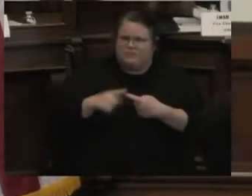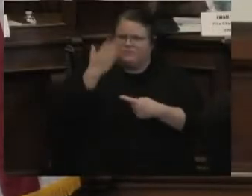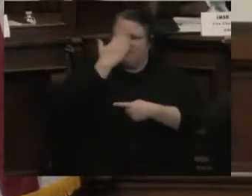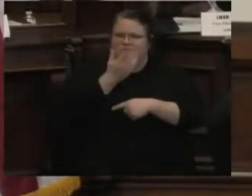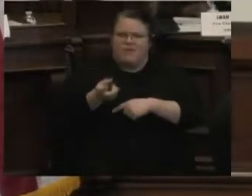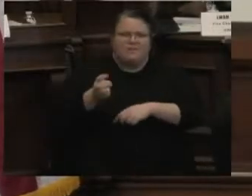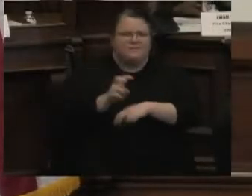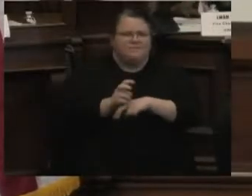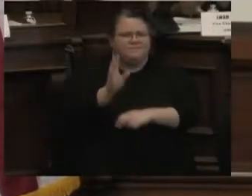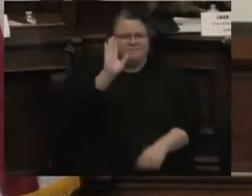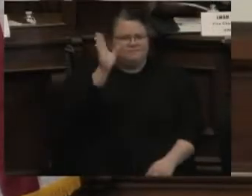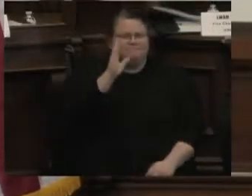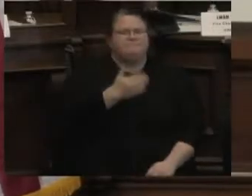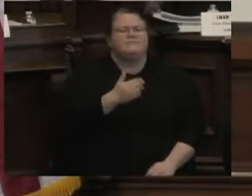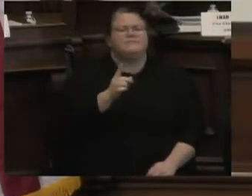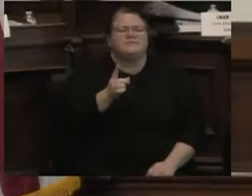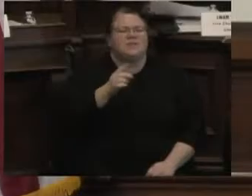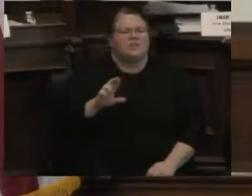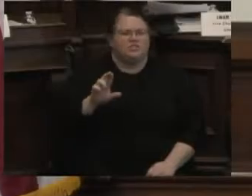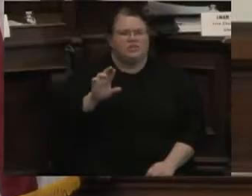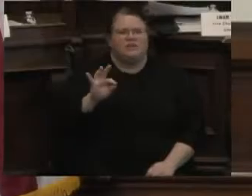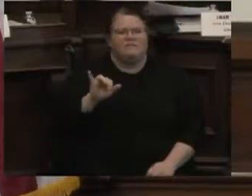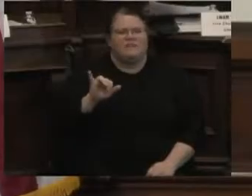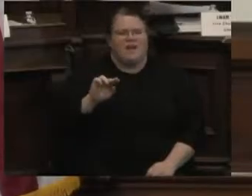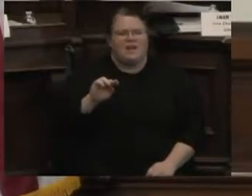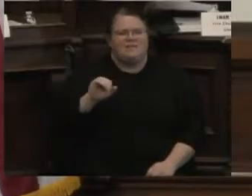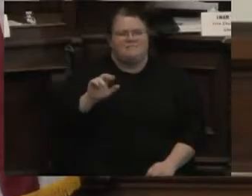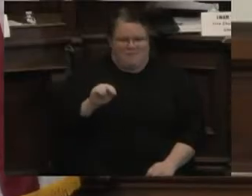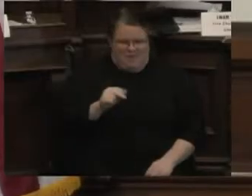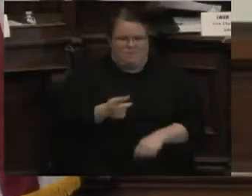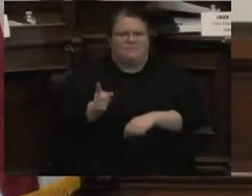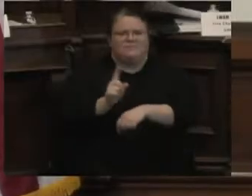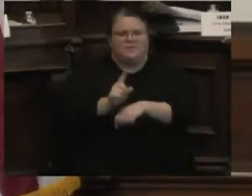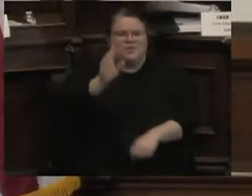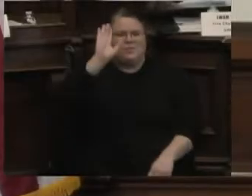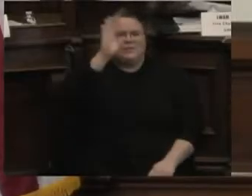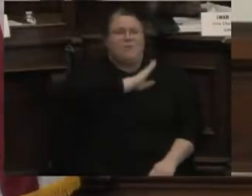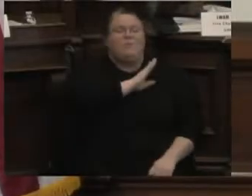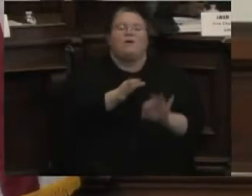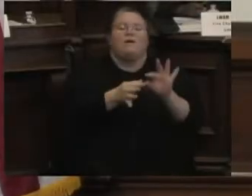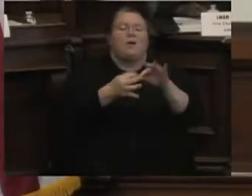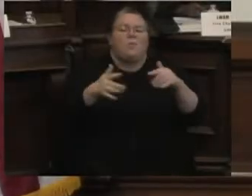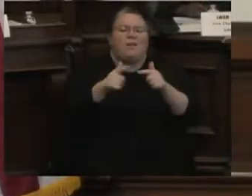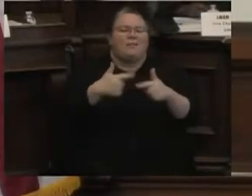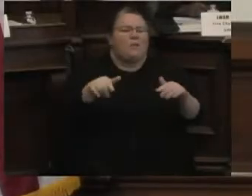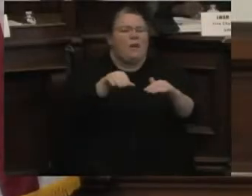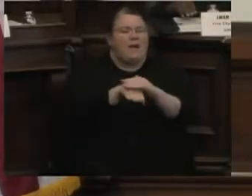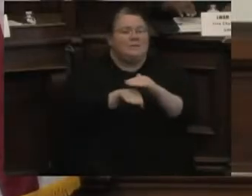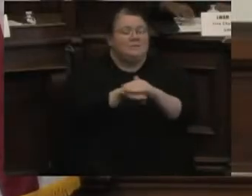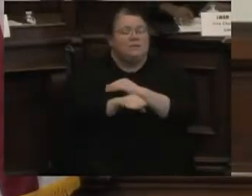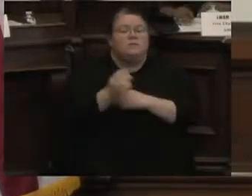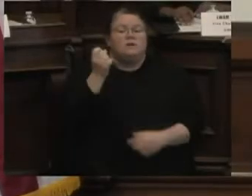It was doctor Heather Fineman is coming to the front.